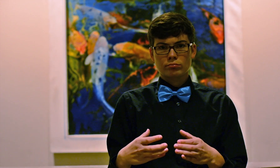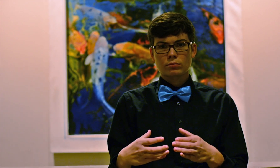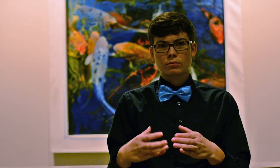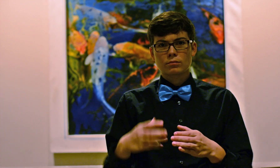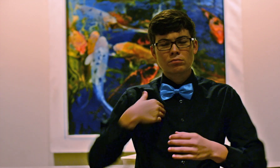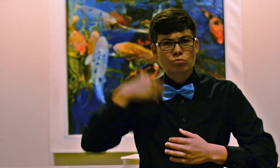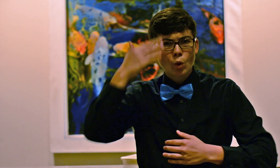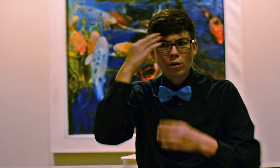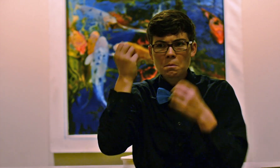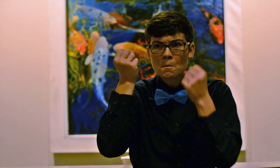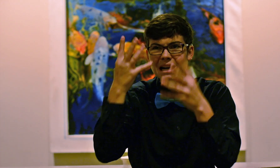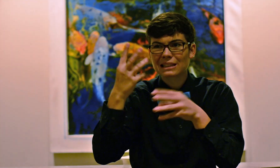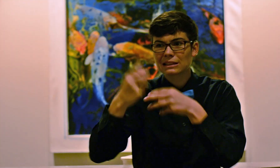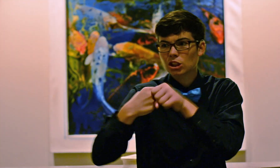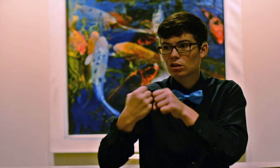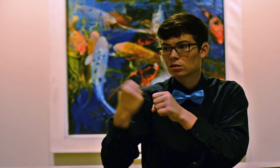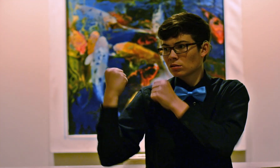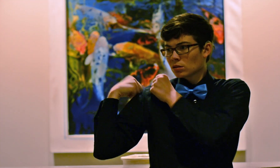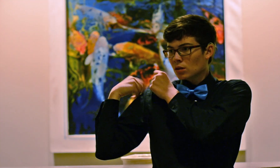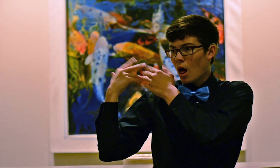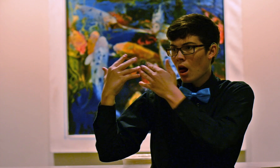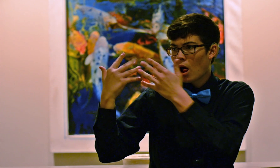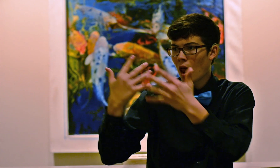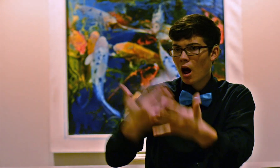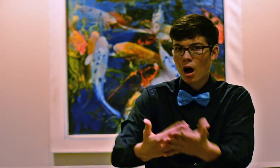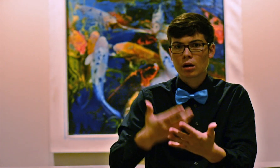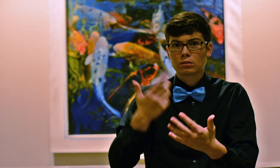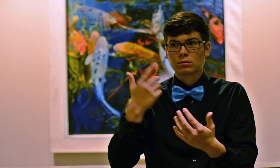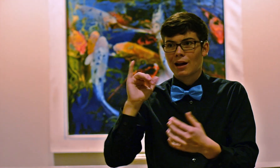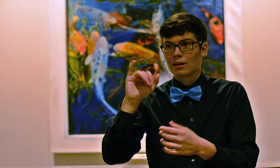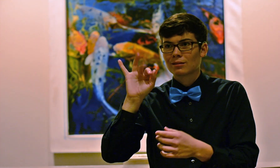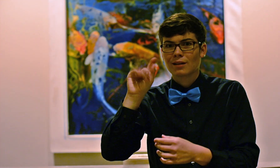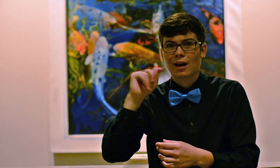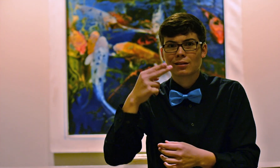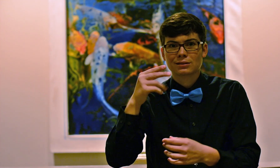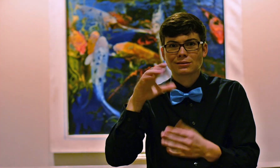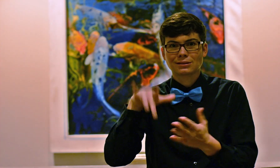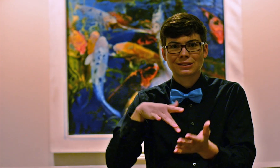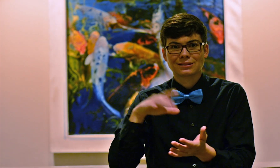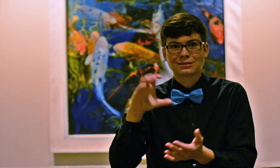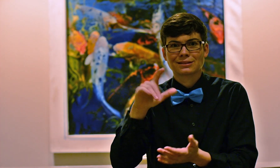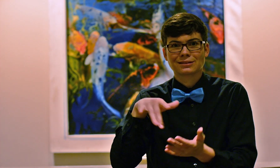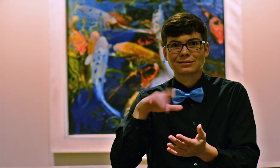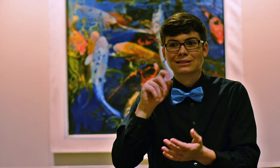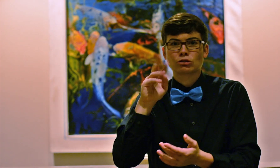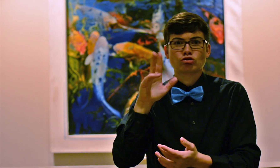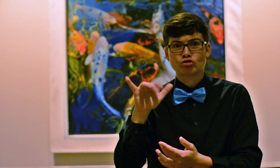I know our community has a lot of history, going way back, even to the 19th century.